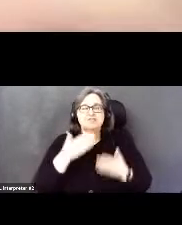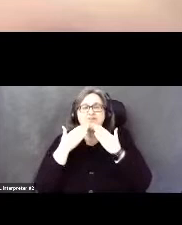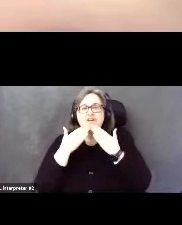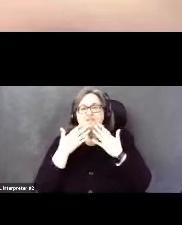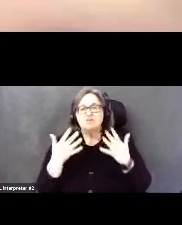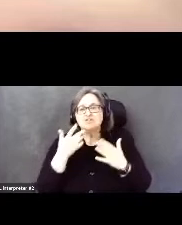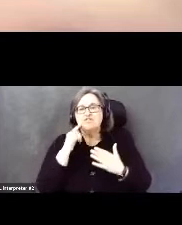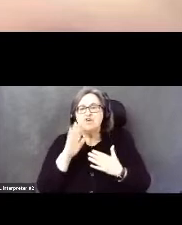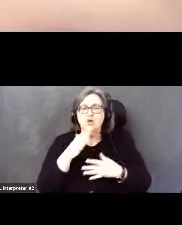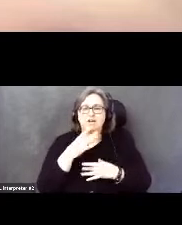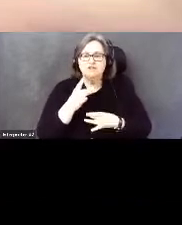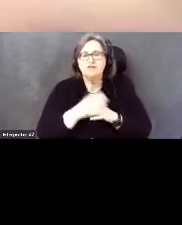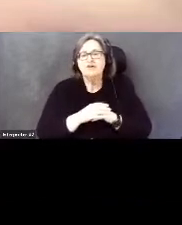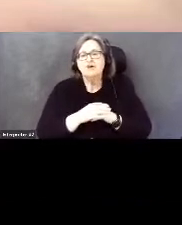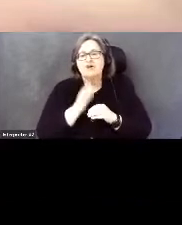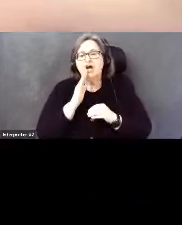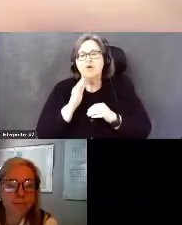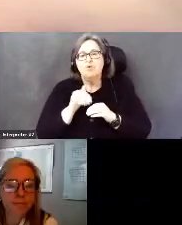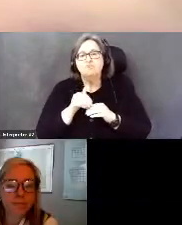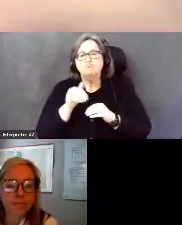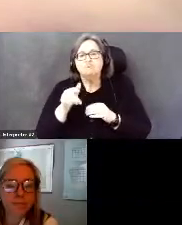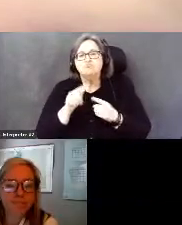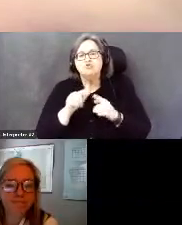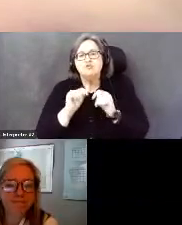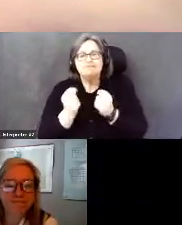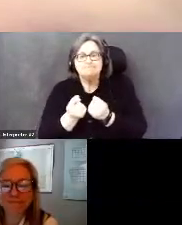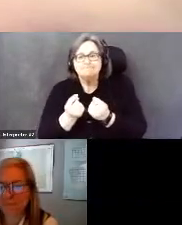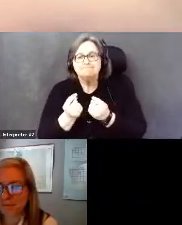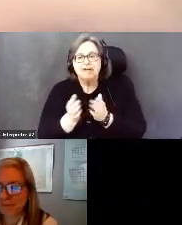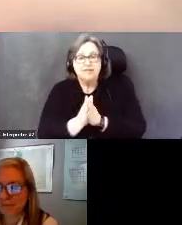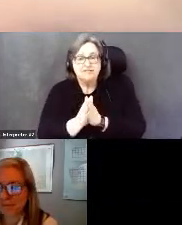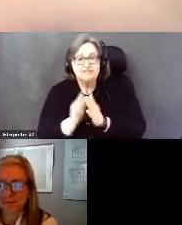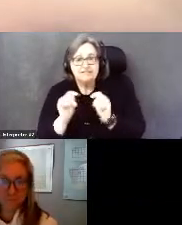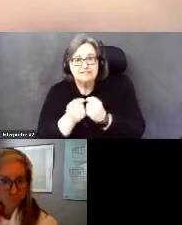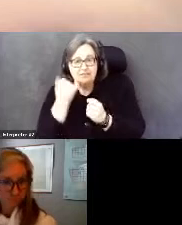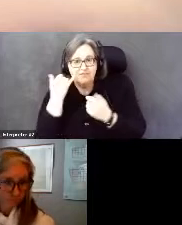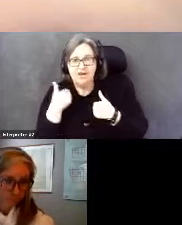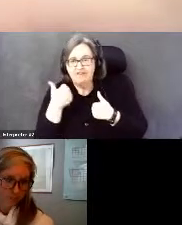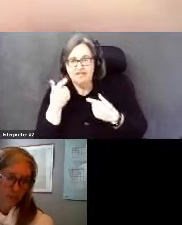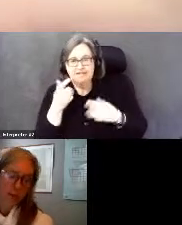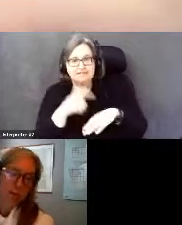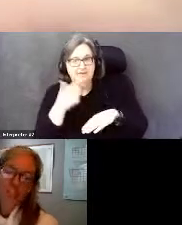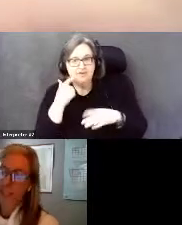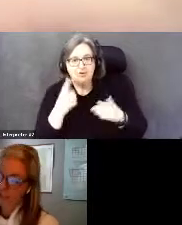for your interest. I'll defer to the team if there's time for any questions at this time.